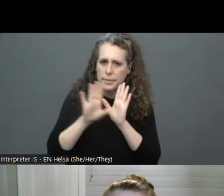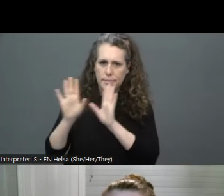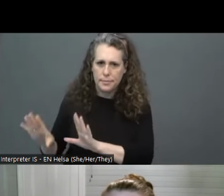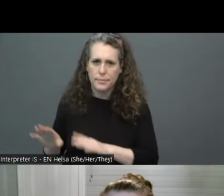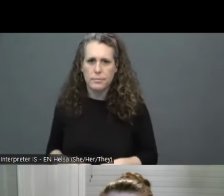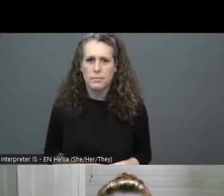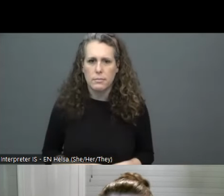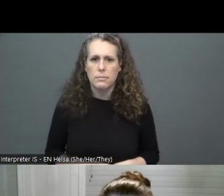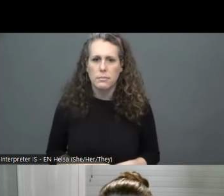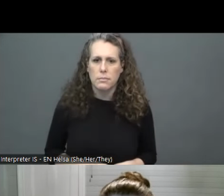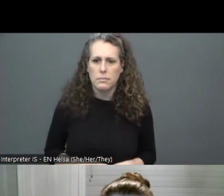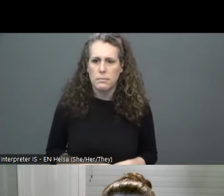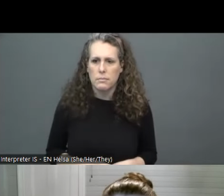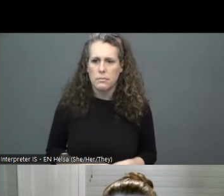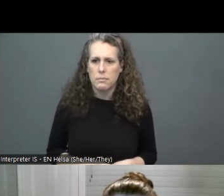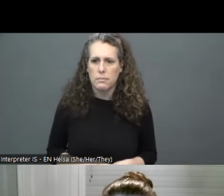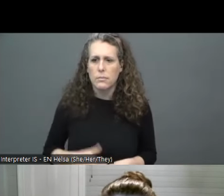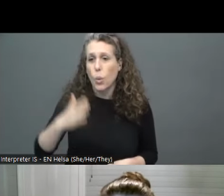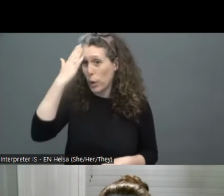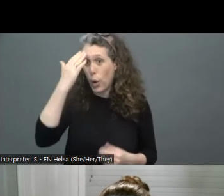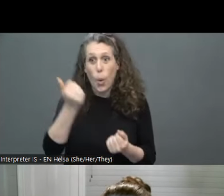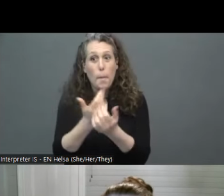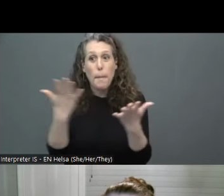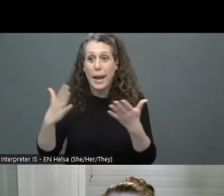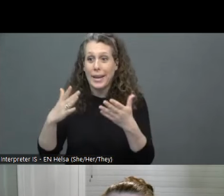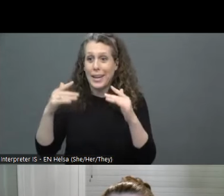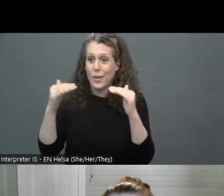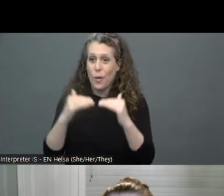many of which are here today in this session who have been running,